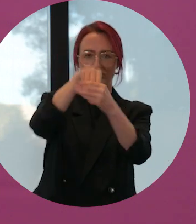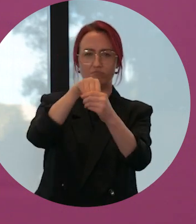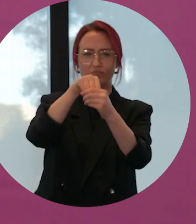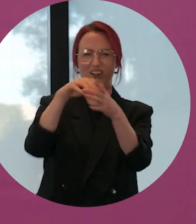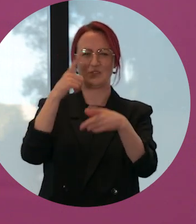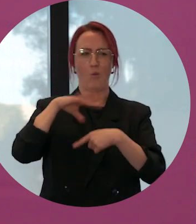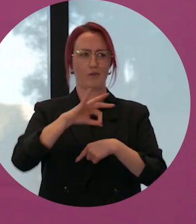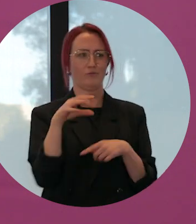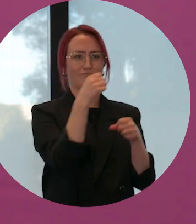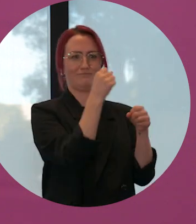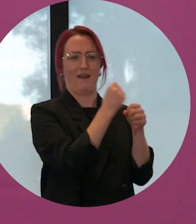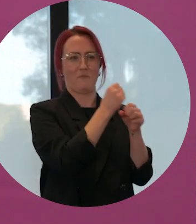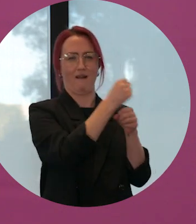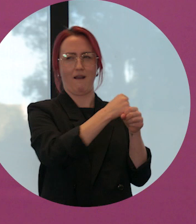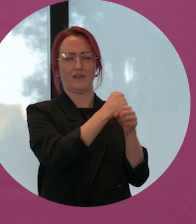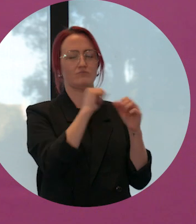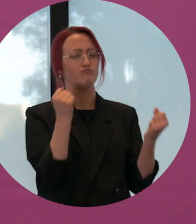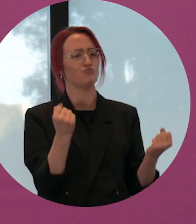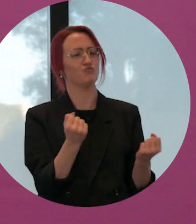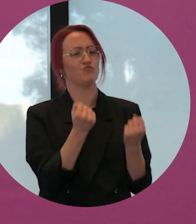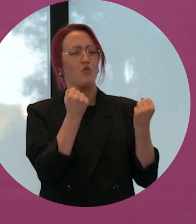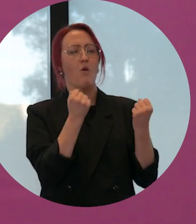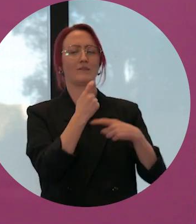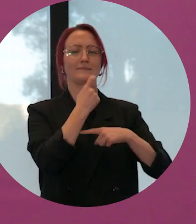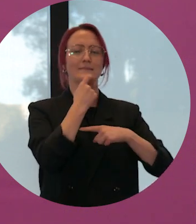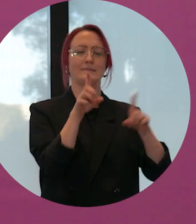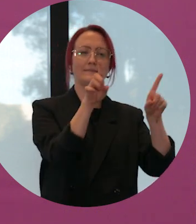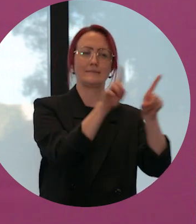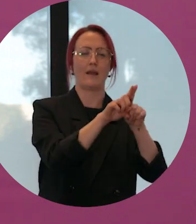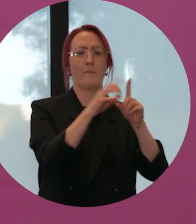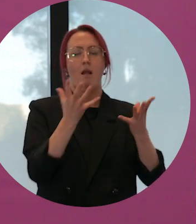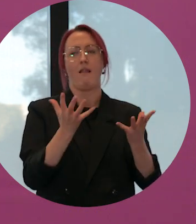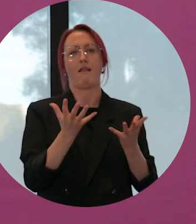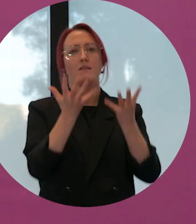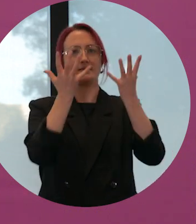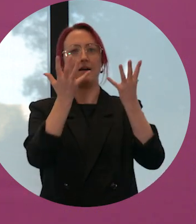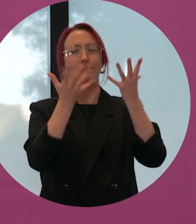They're as strong as steel, but five times lighter, so they're strong enough to be structural components.